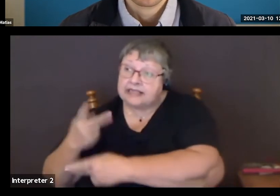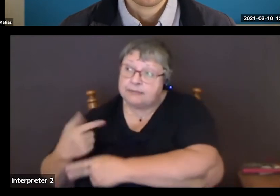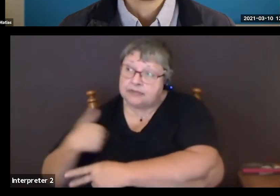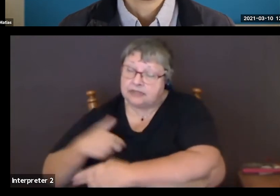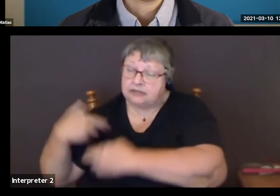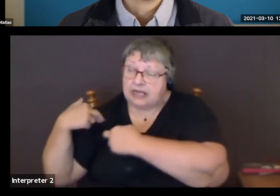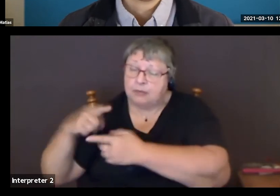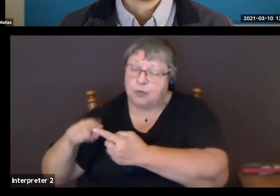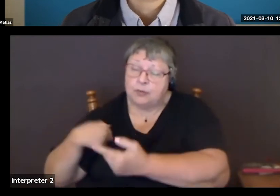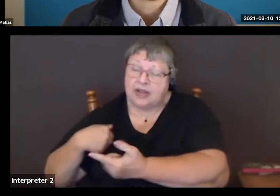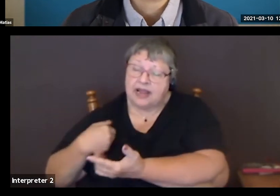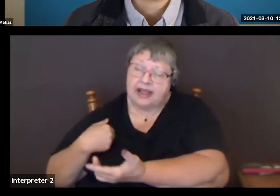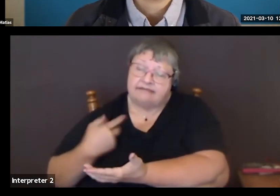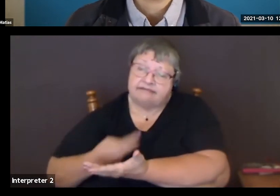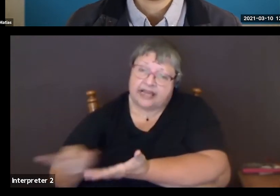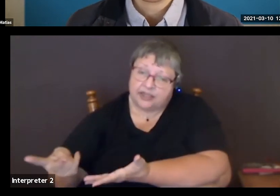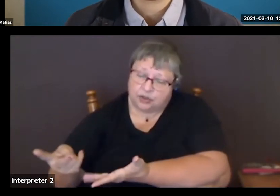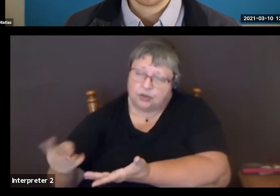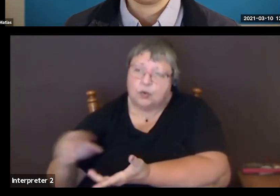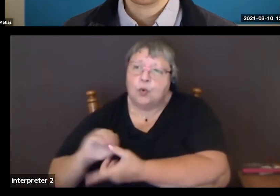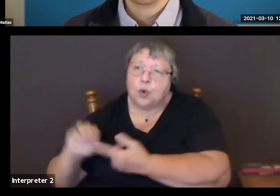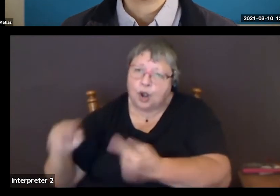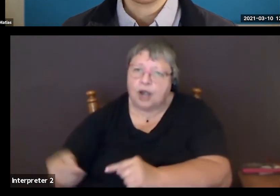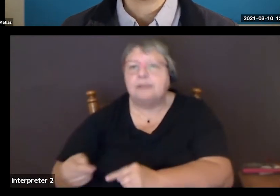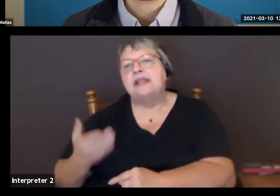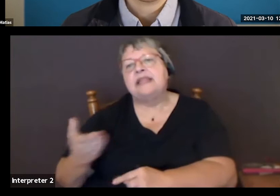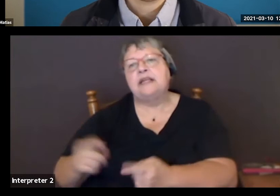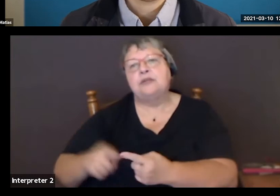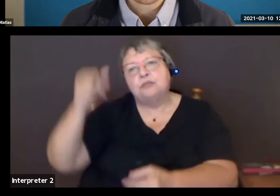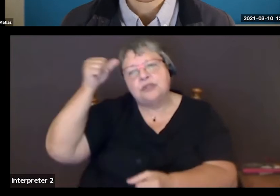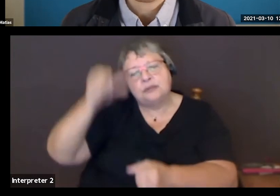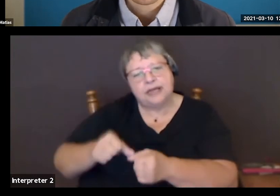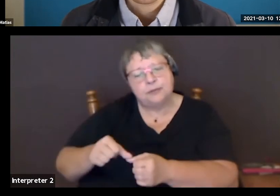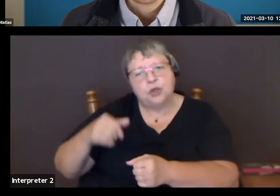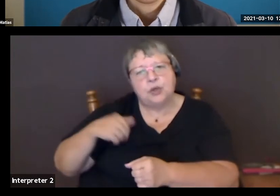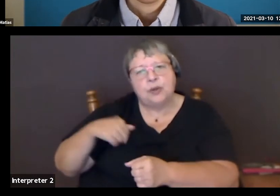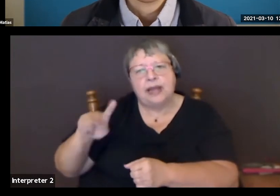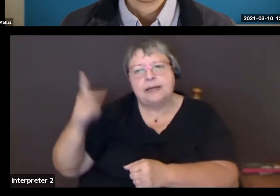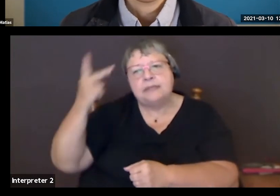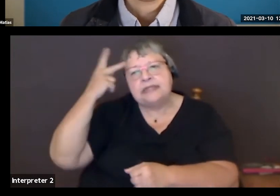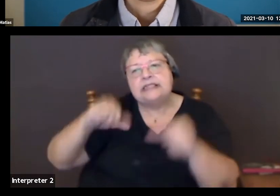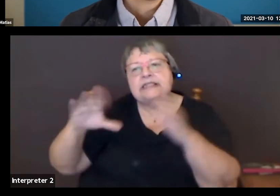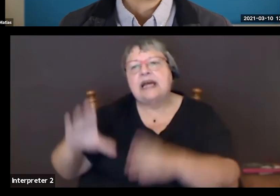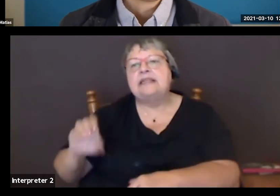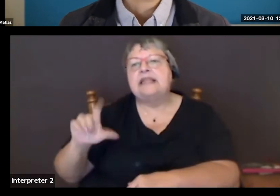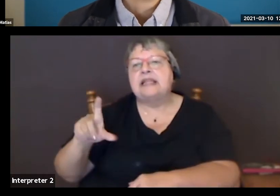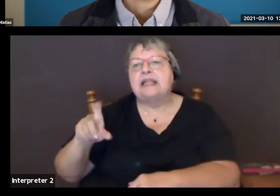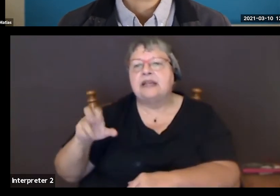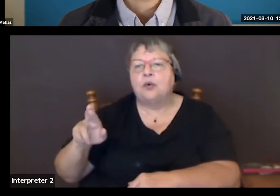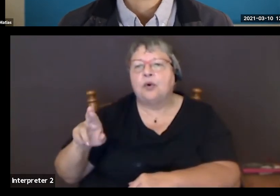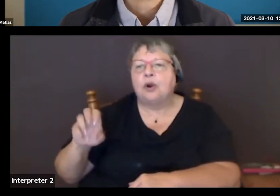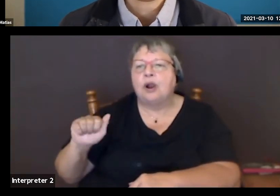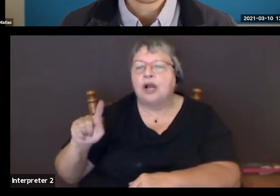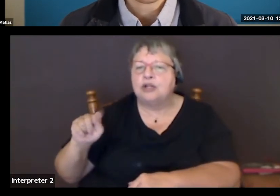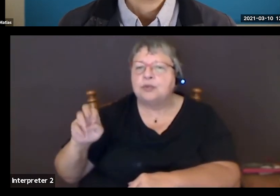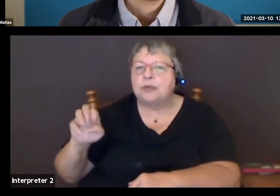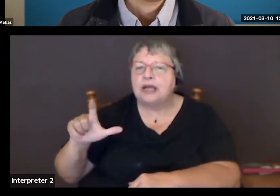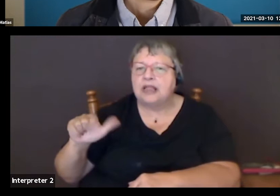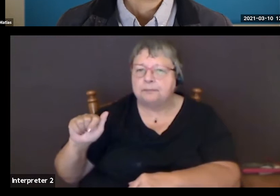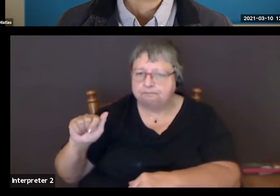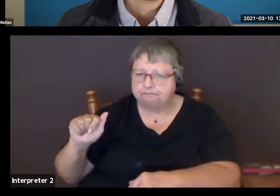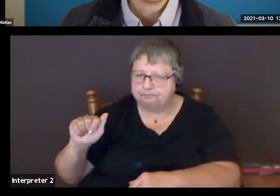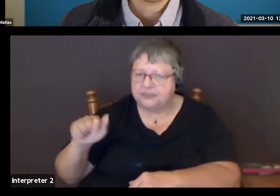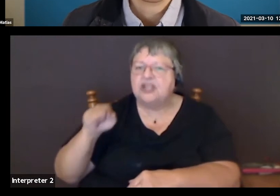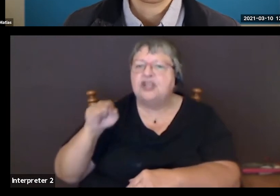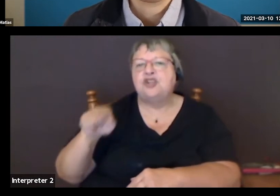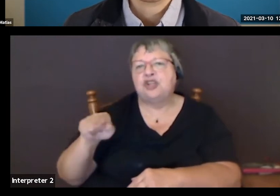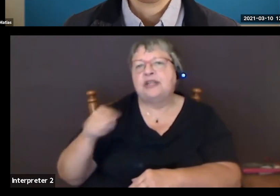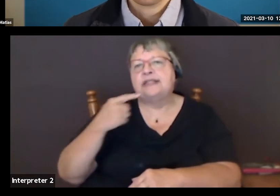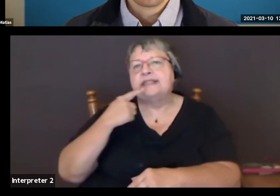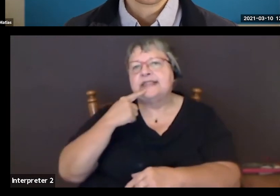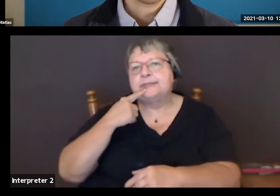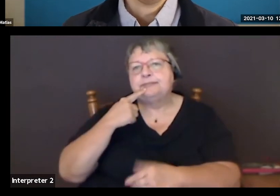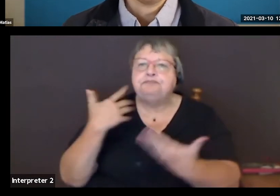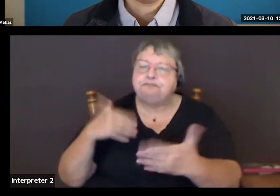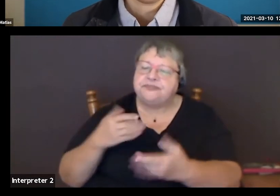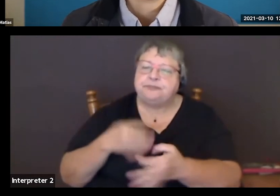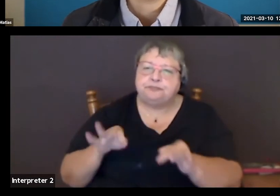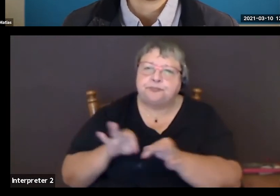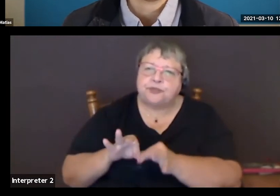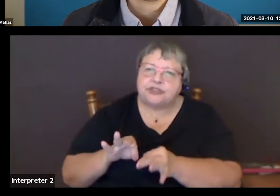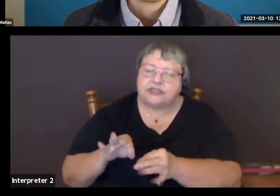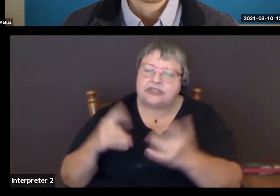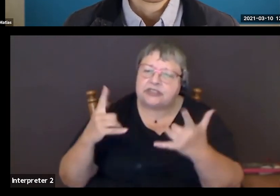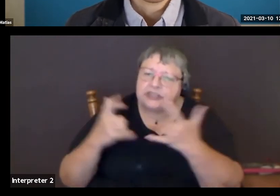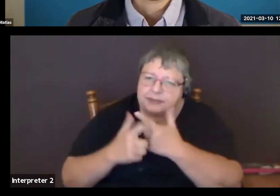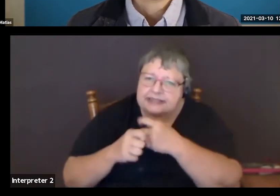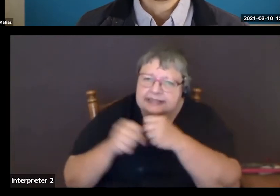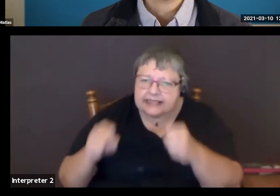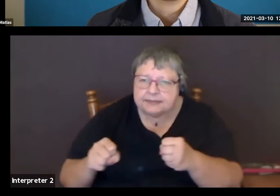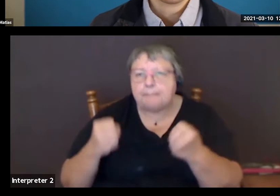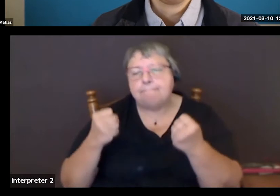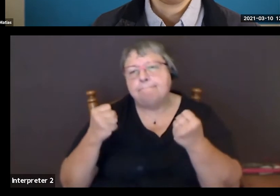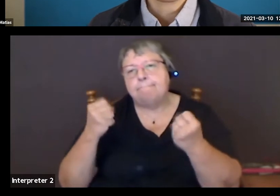The thing to remember as described by the Nobel Prize winning political scientist, Eleanor Australia is that research is part of a governance struggle in complex ecosystems, where the interests of multiple parties conflict, Austrian argued that effective